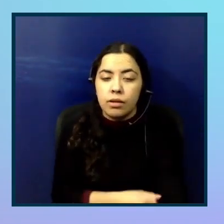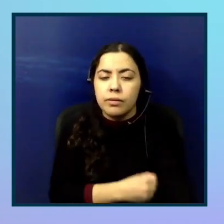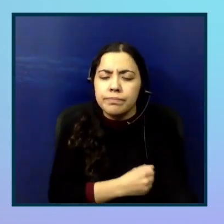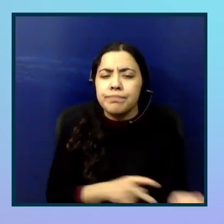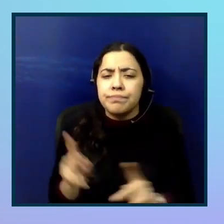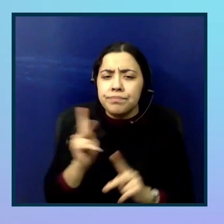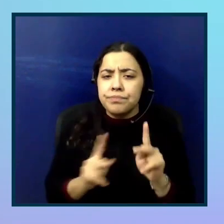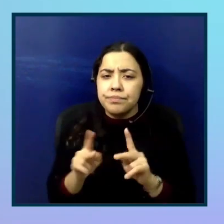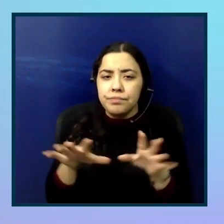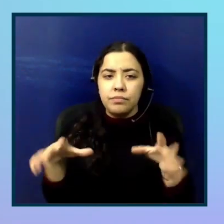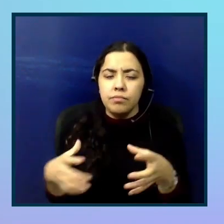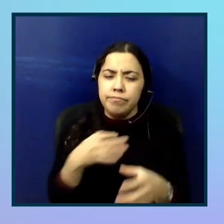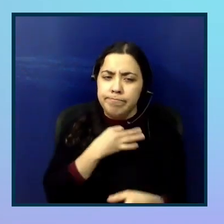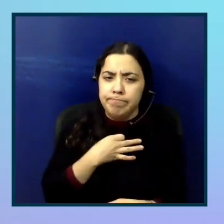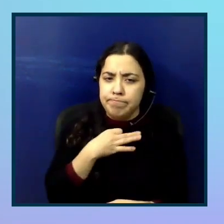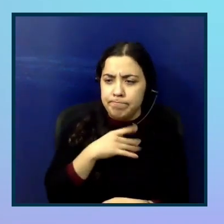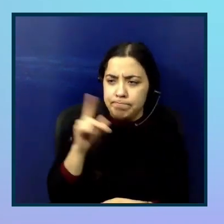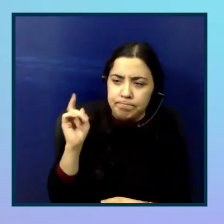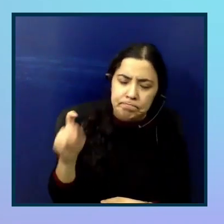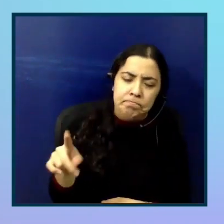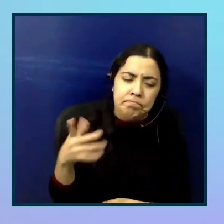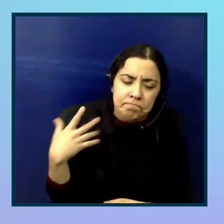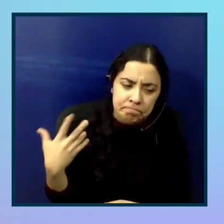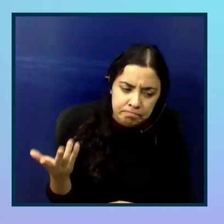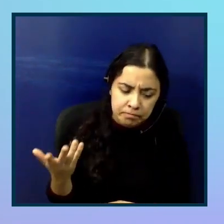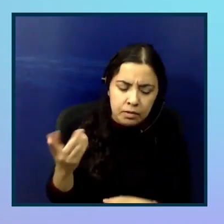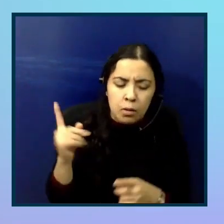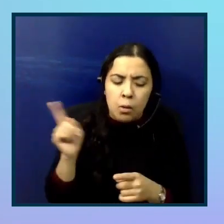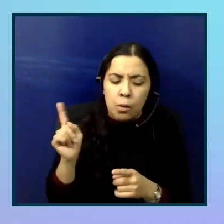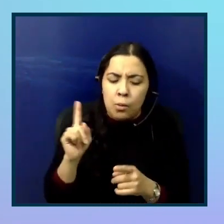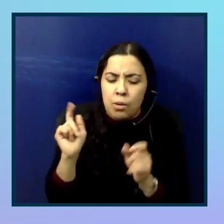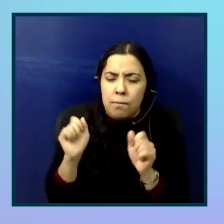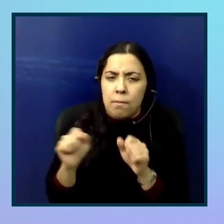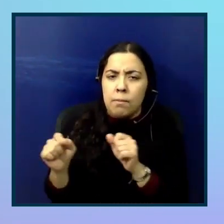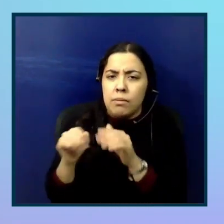about where can they access the references.